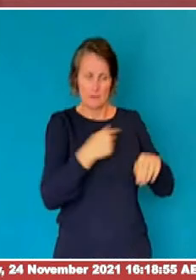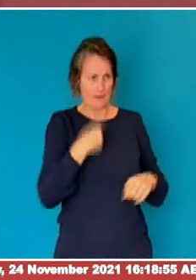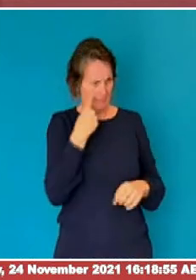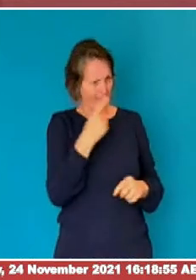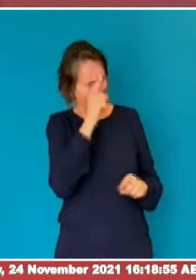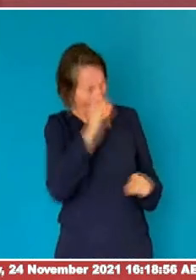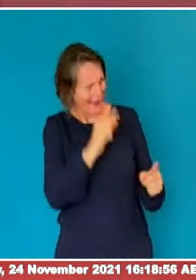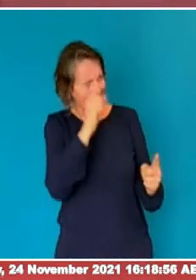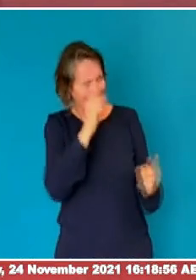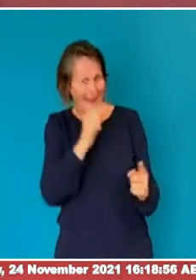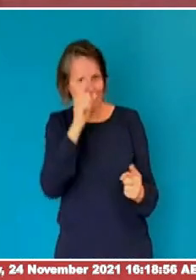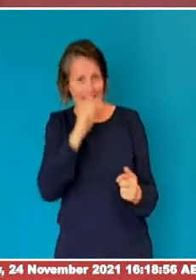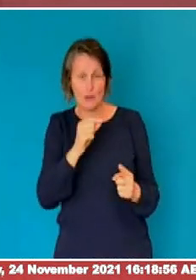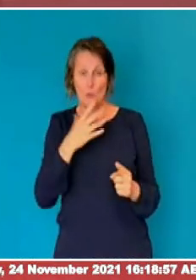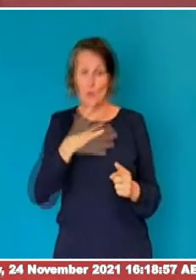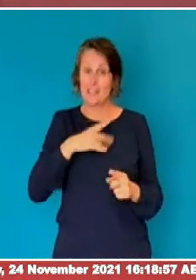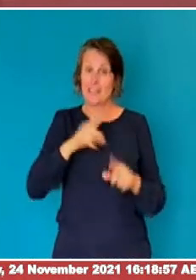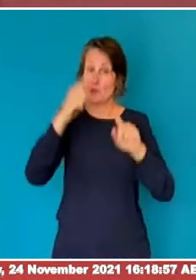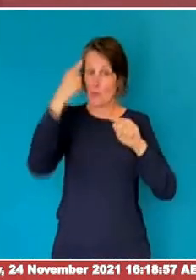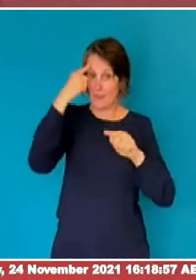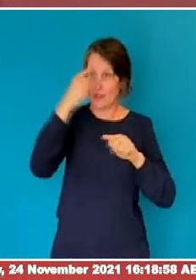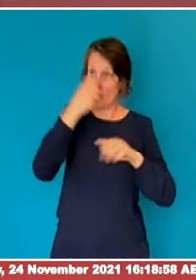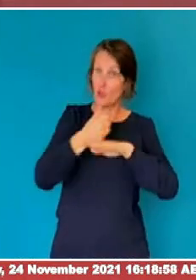through an organisation in the culture and the leadership.